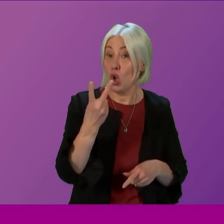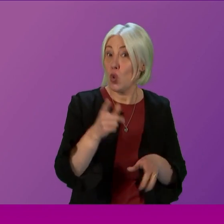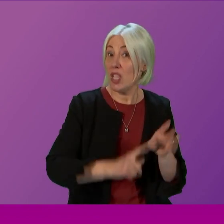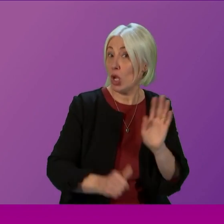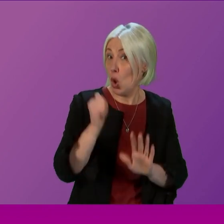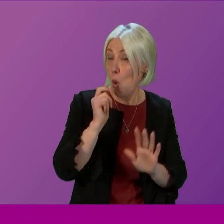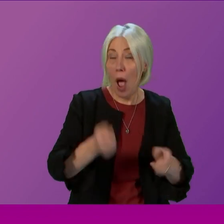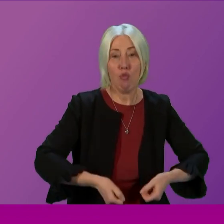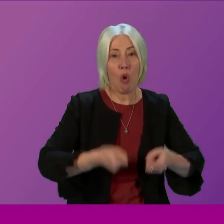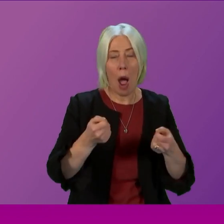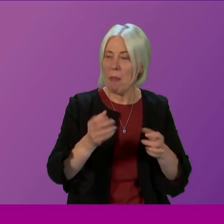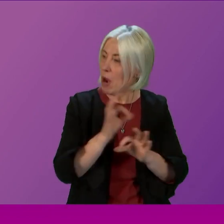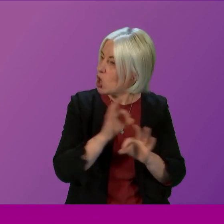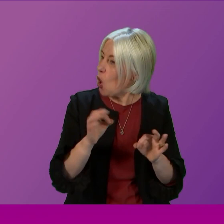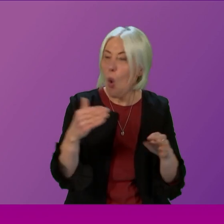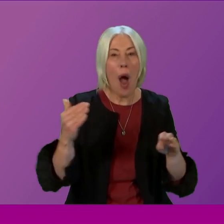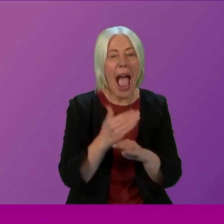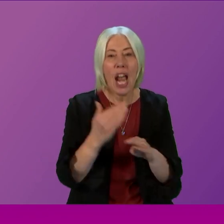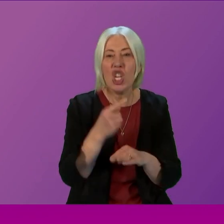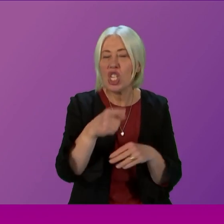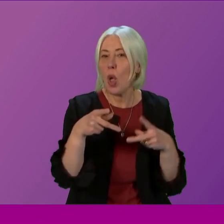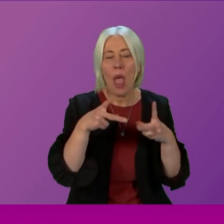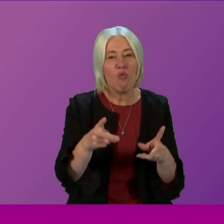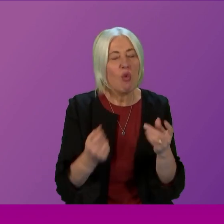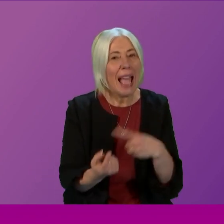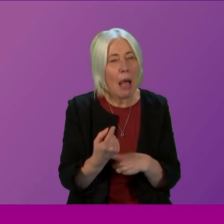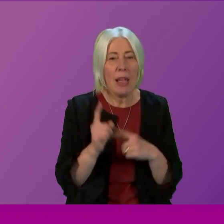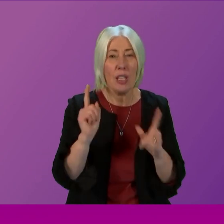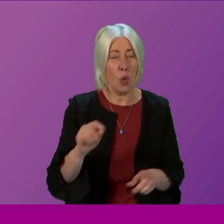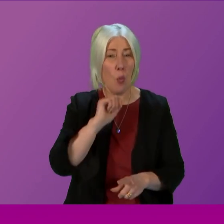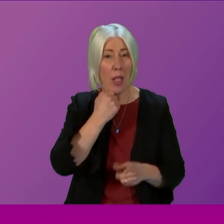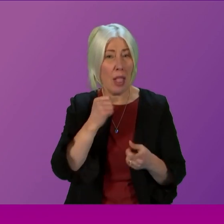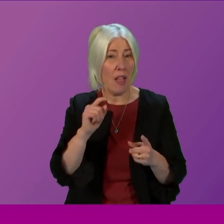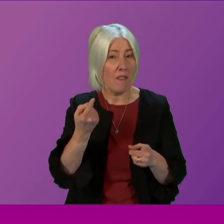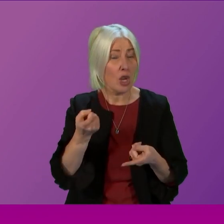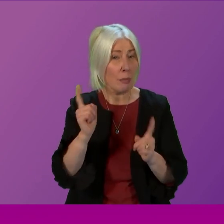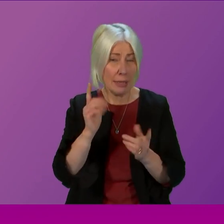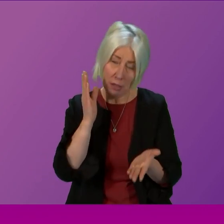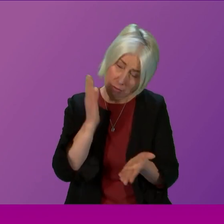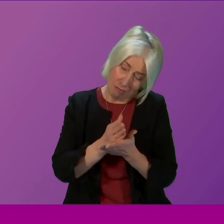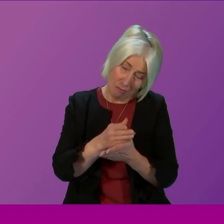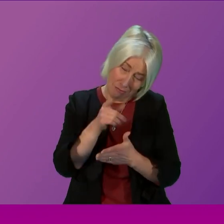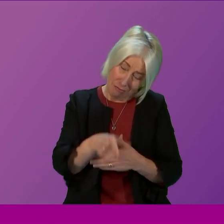but no remedial action has been taken. Will the First Minister treat it as a matter of urgency?